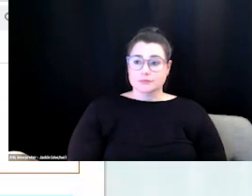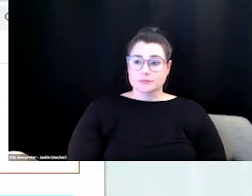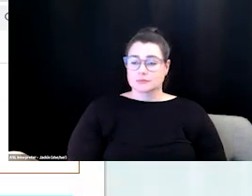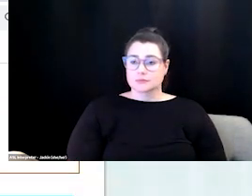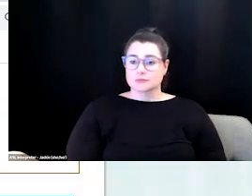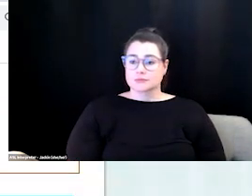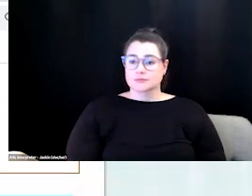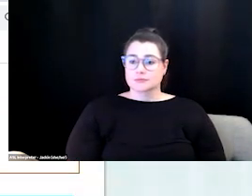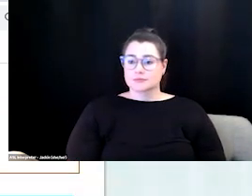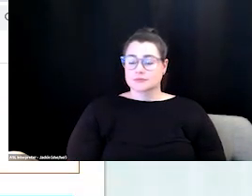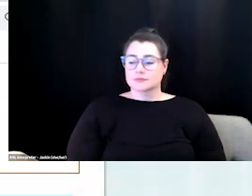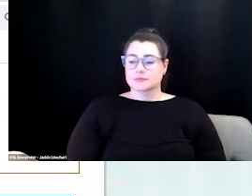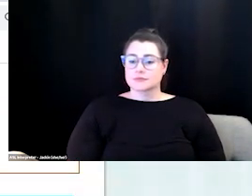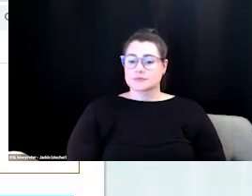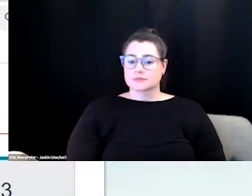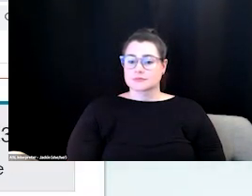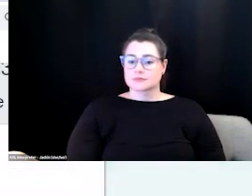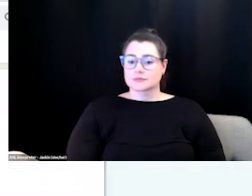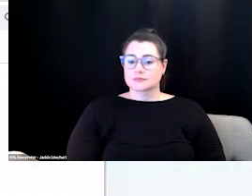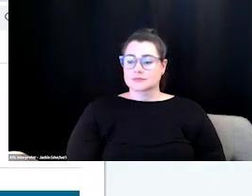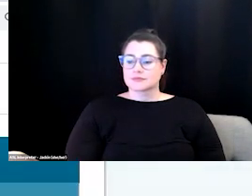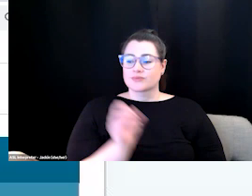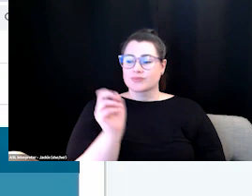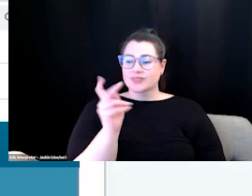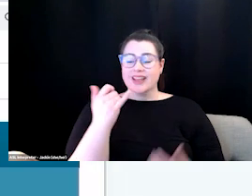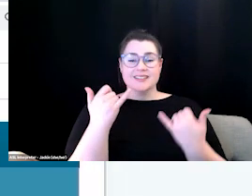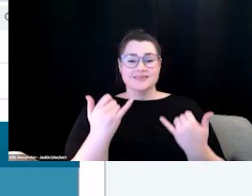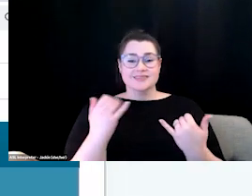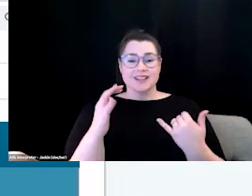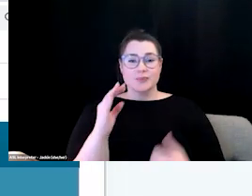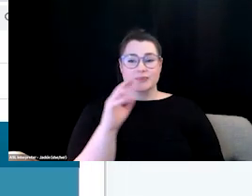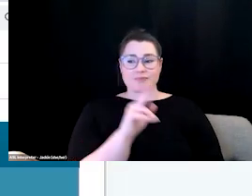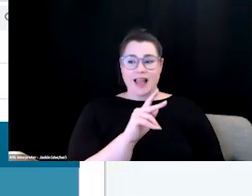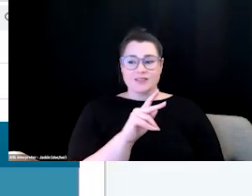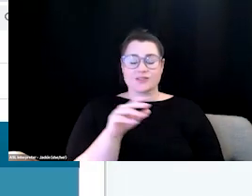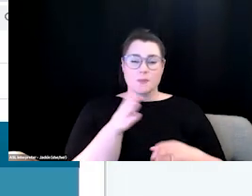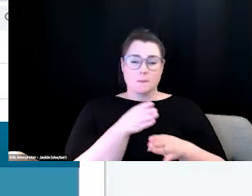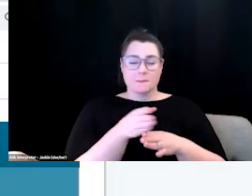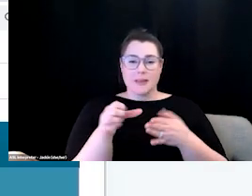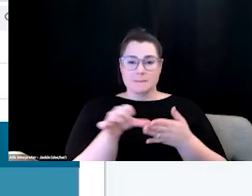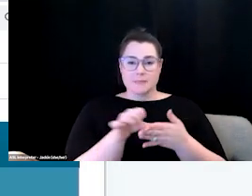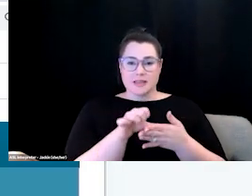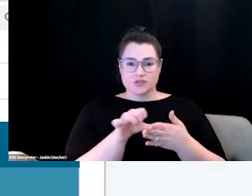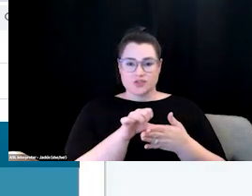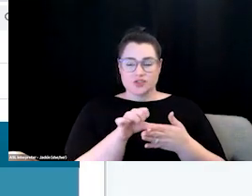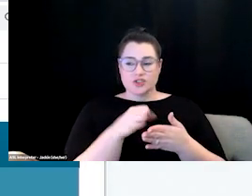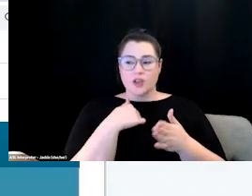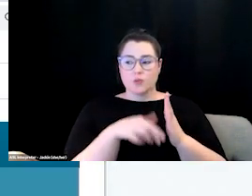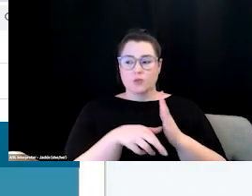All right. So now we're back to the main Proposal screen. I'm going to go over to some of the highlights of the proposal sections that's specific to the CAREER deadline.